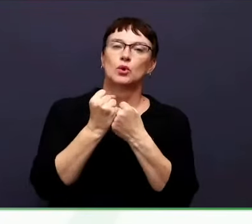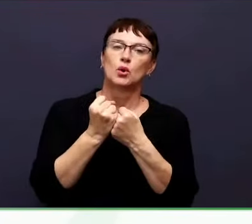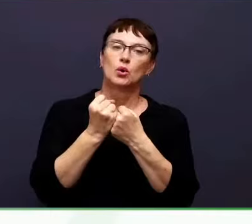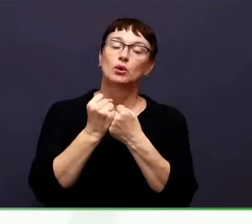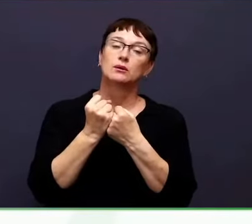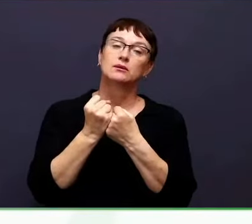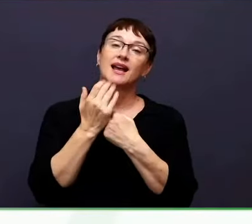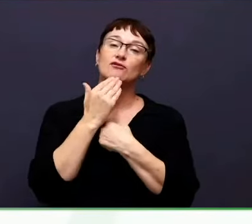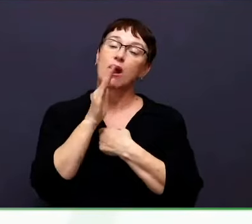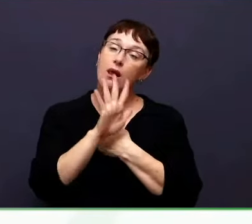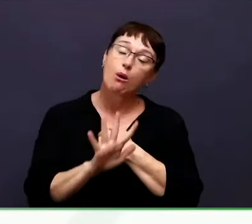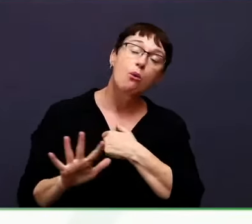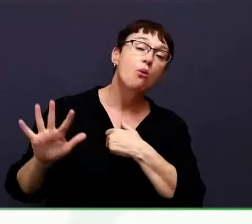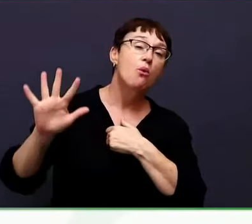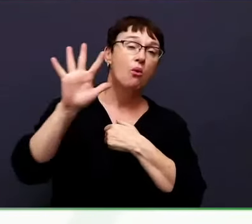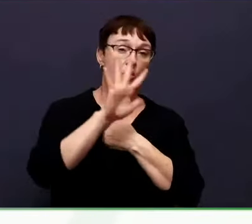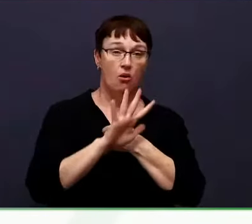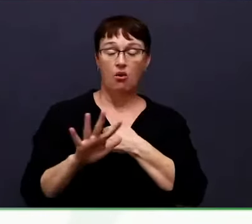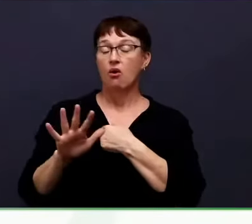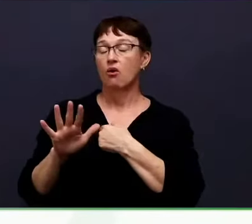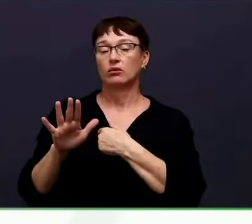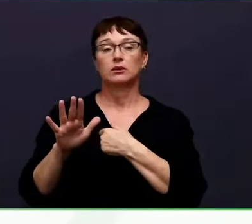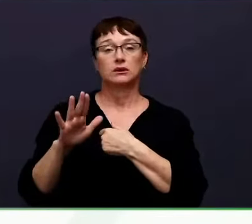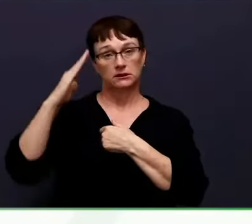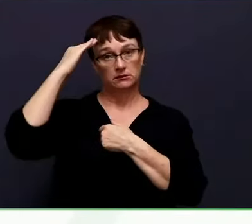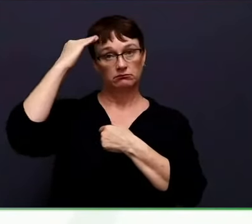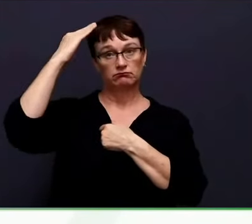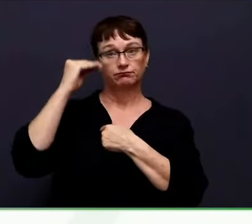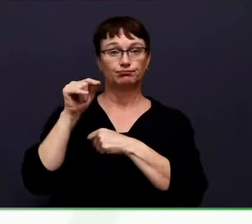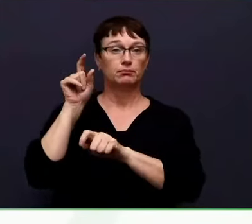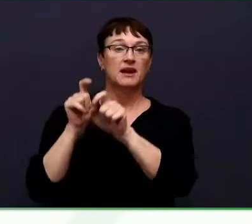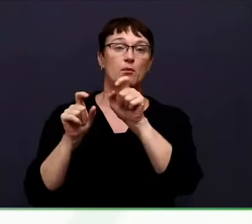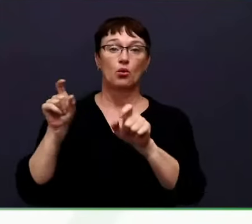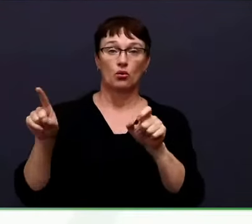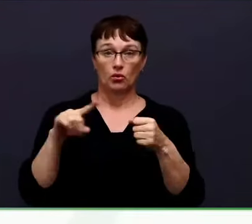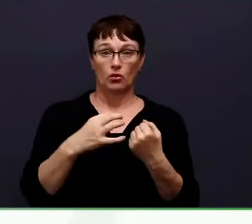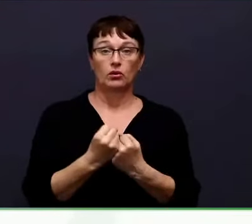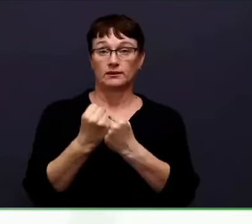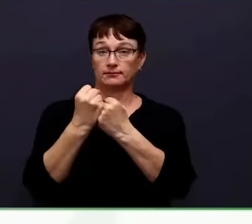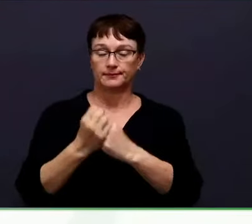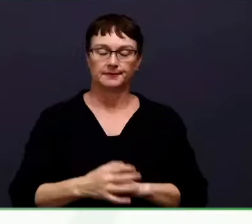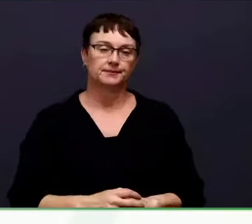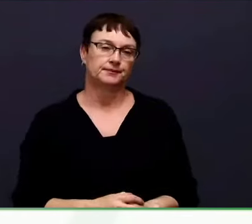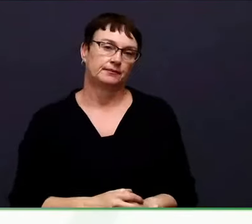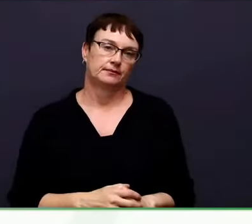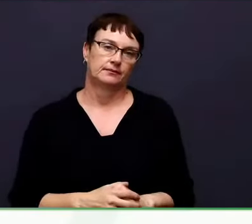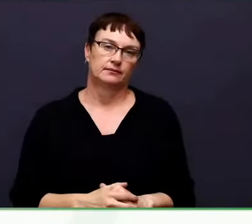Participants in the national group 1st started by joining one of our regional groups.